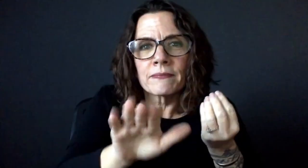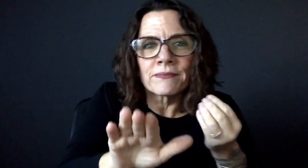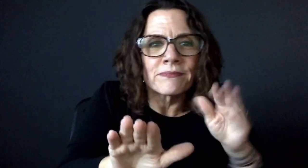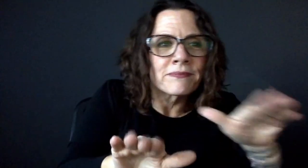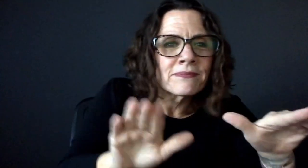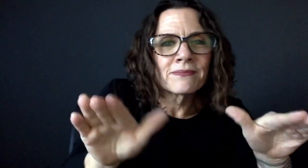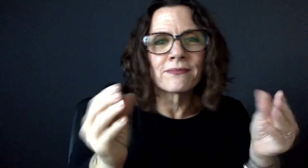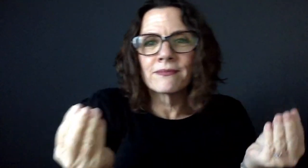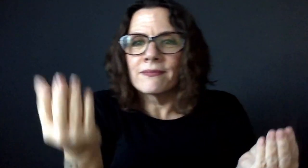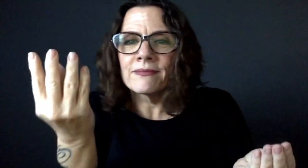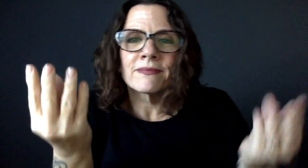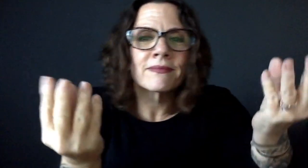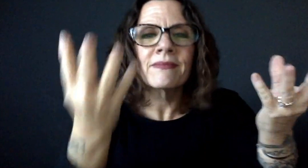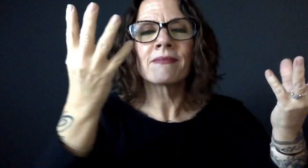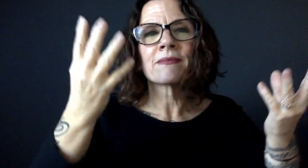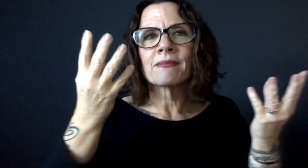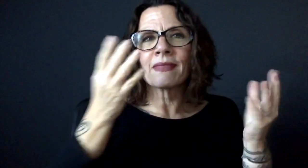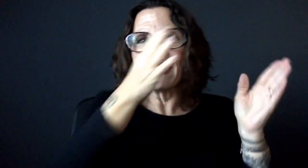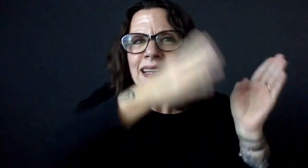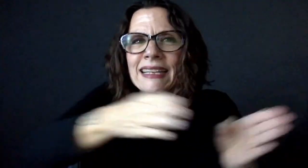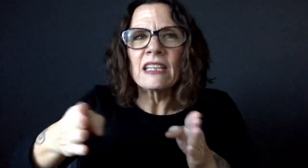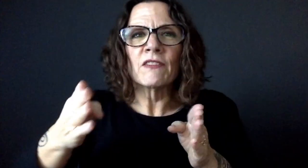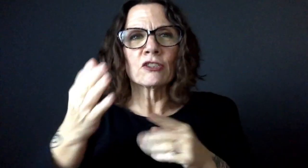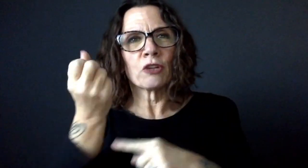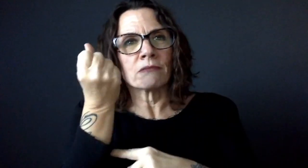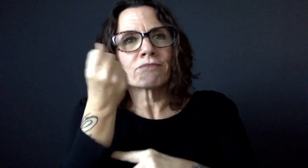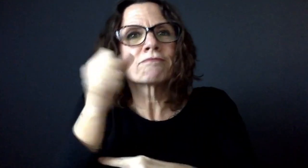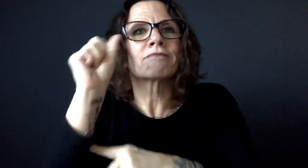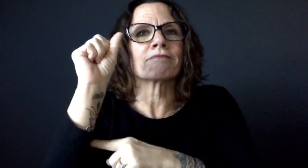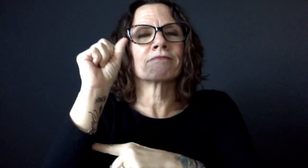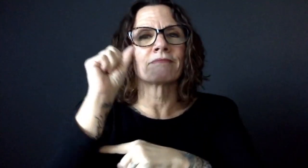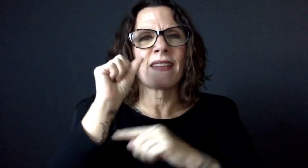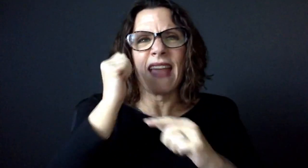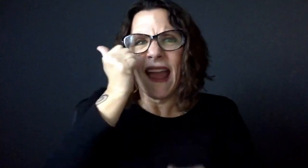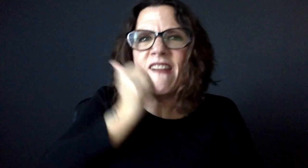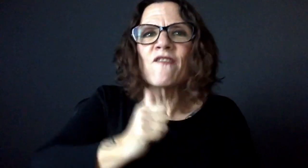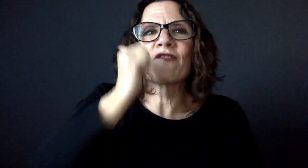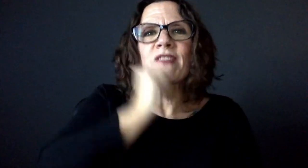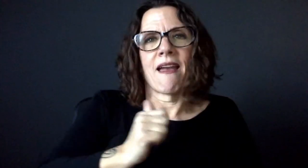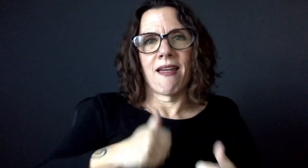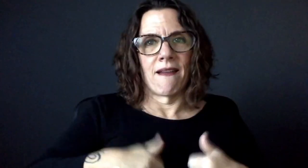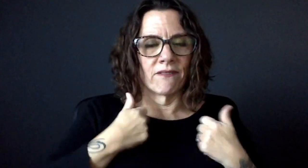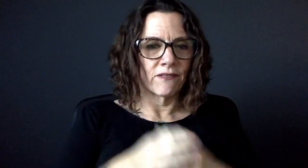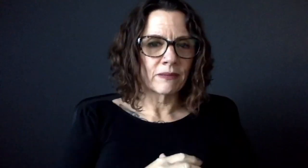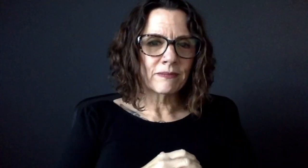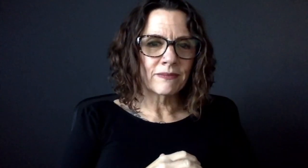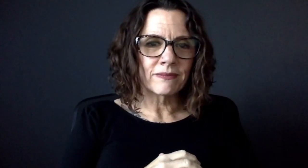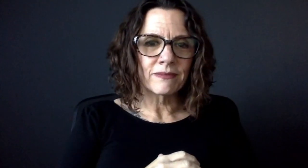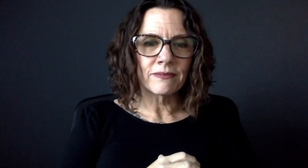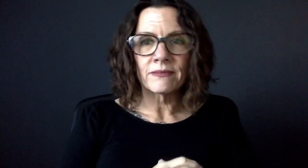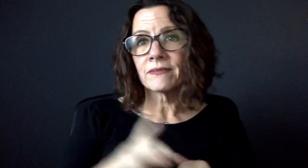igniting small persistent fires of rebellion in everyday life.